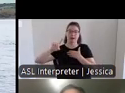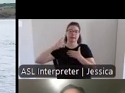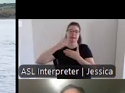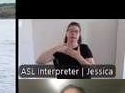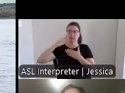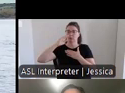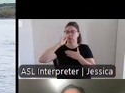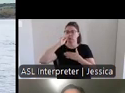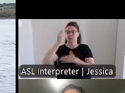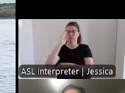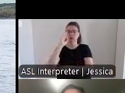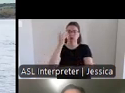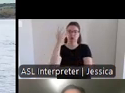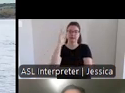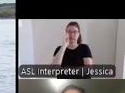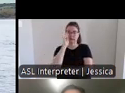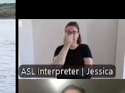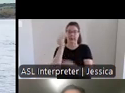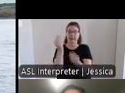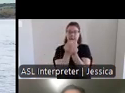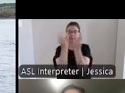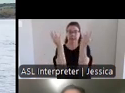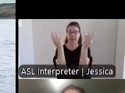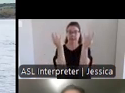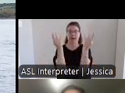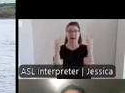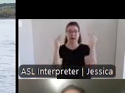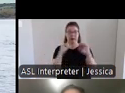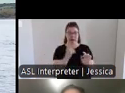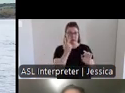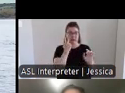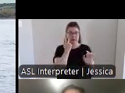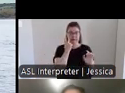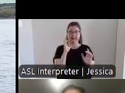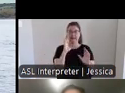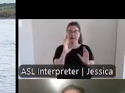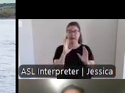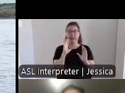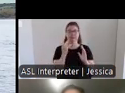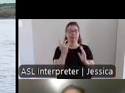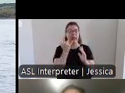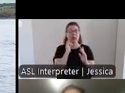And then as we scroll down a little bit, there are these thumbnail, um, thumbnail, um, versions,